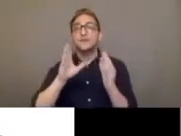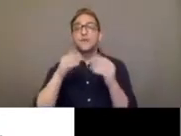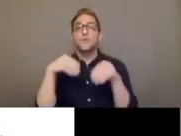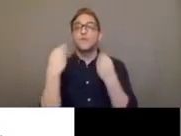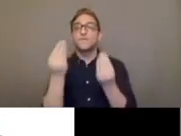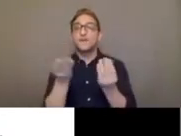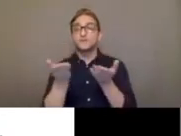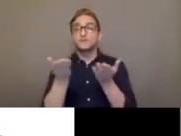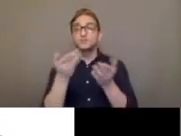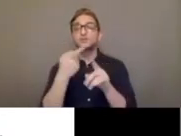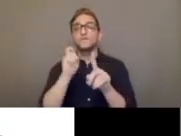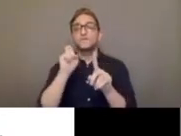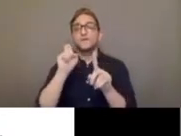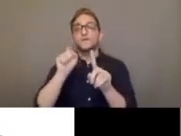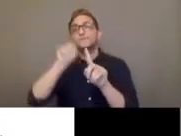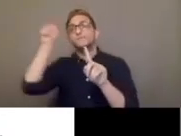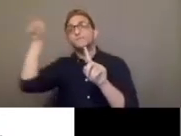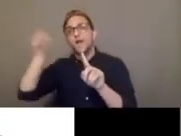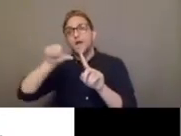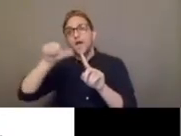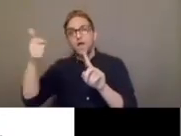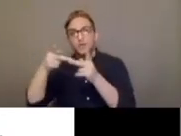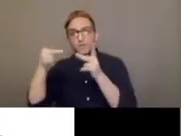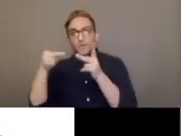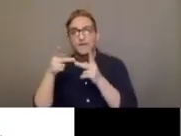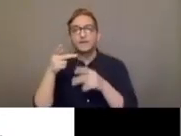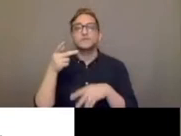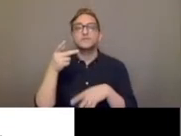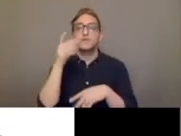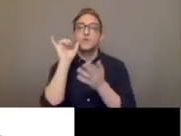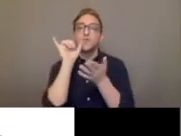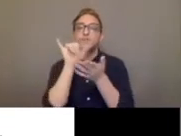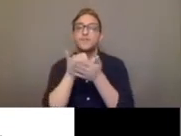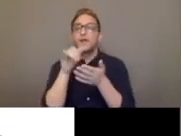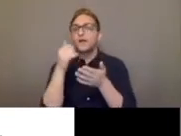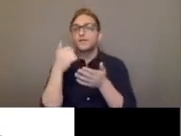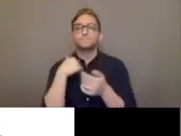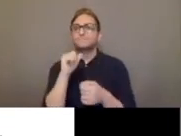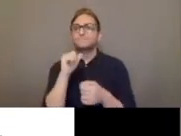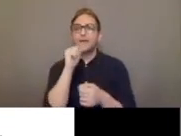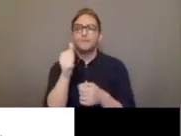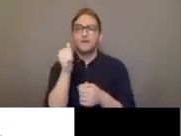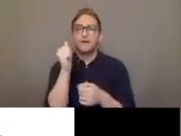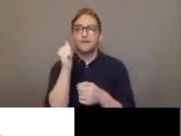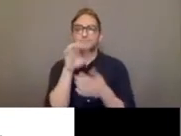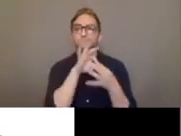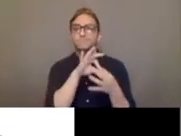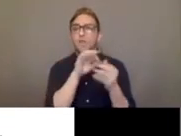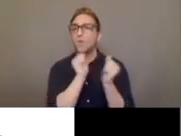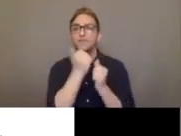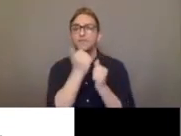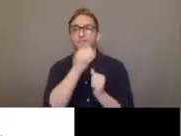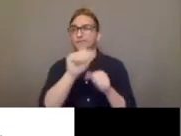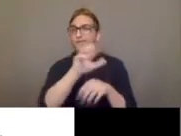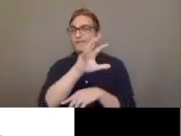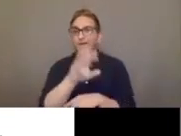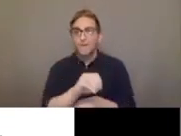location, may be used for distance communication, I'm not affiliated with any company, not promoting